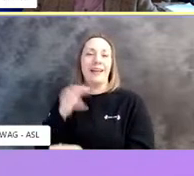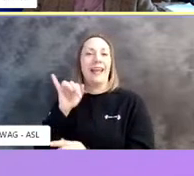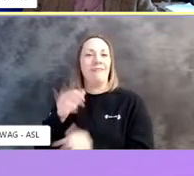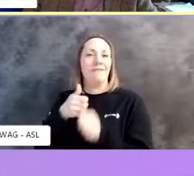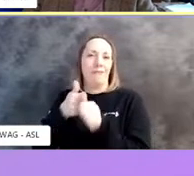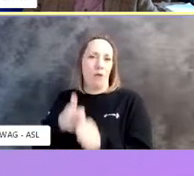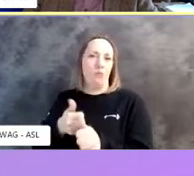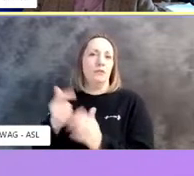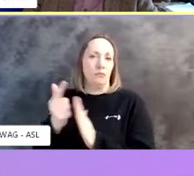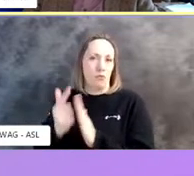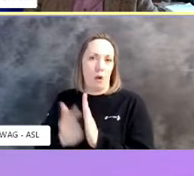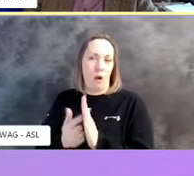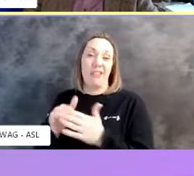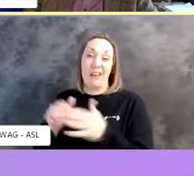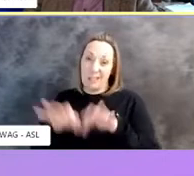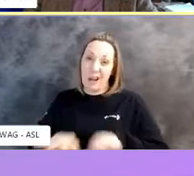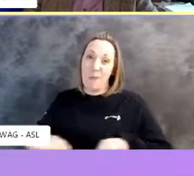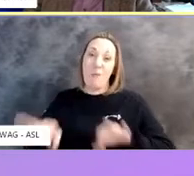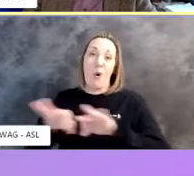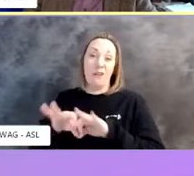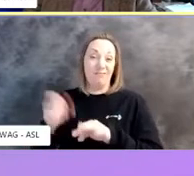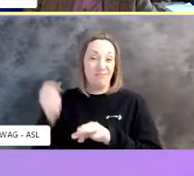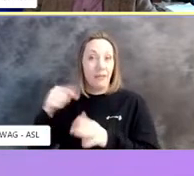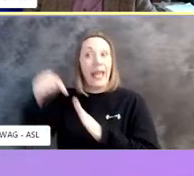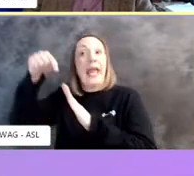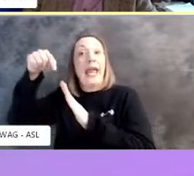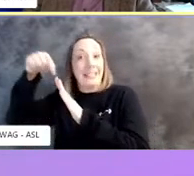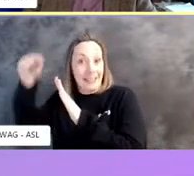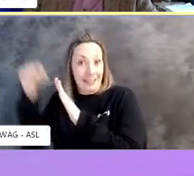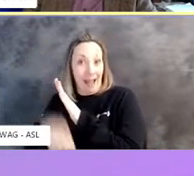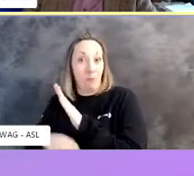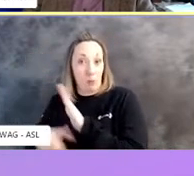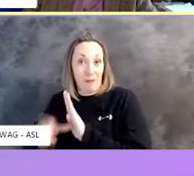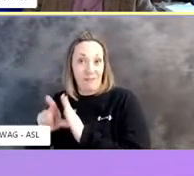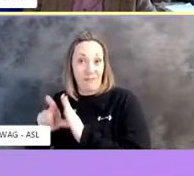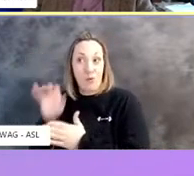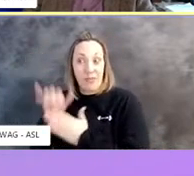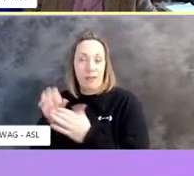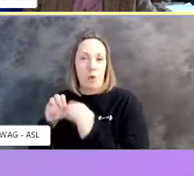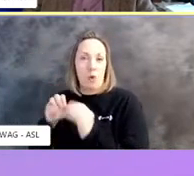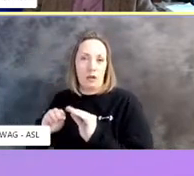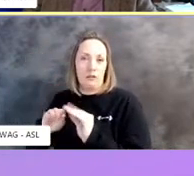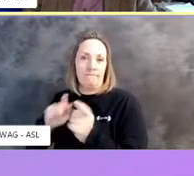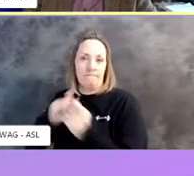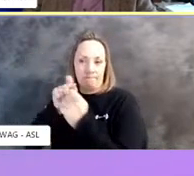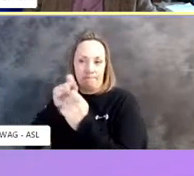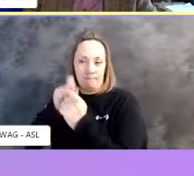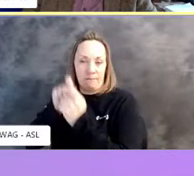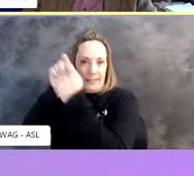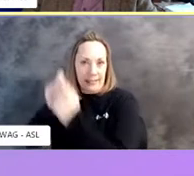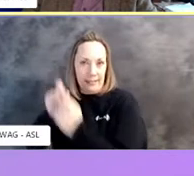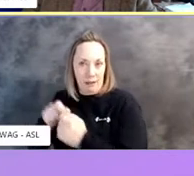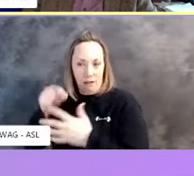organisation or whether an organization's website is compliance OK, so four, it can only detect errors. Accounting